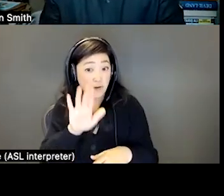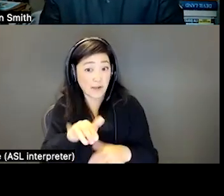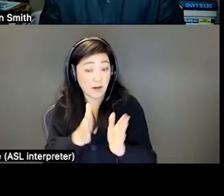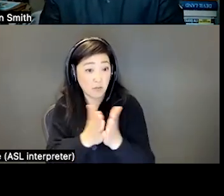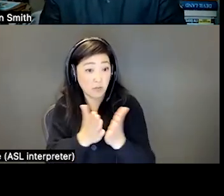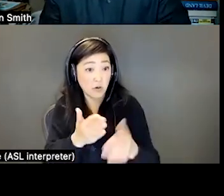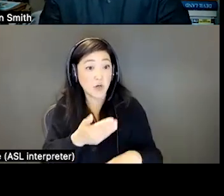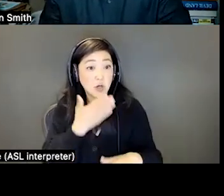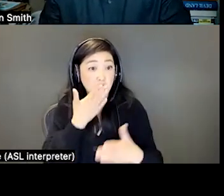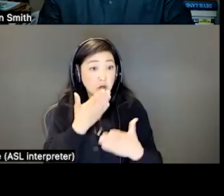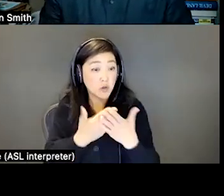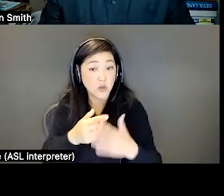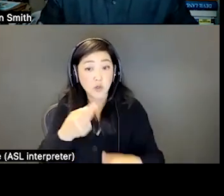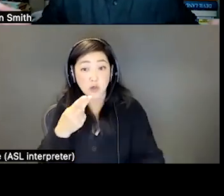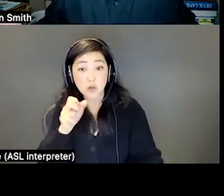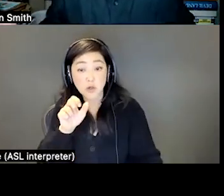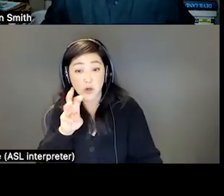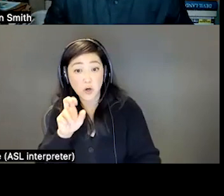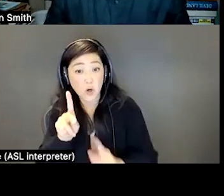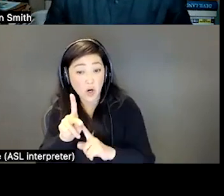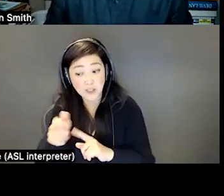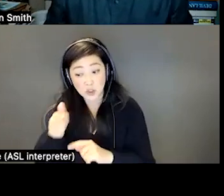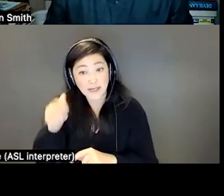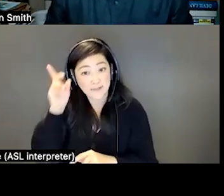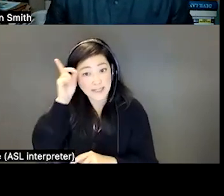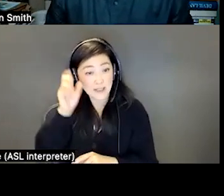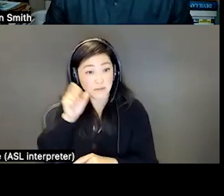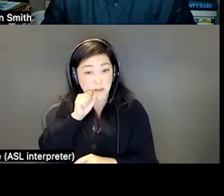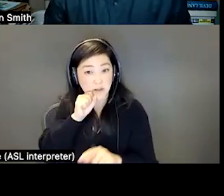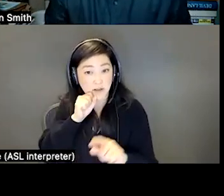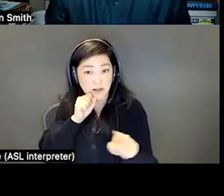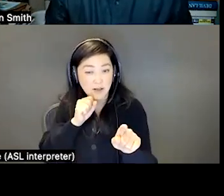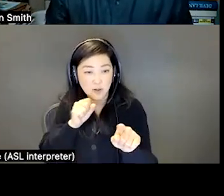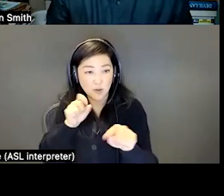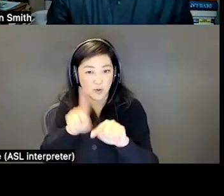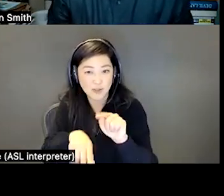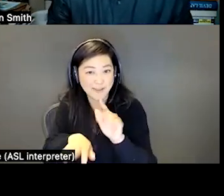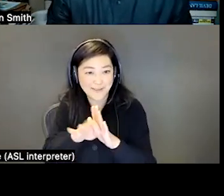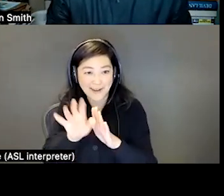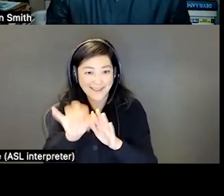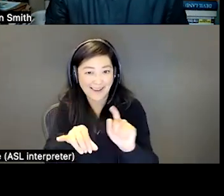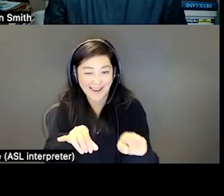with Down Syndrome. You would be hard pressed to find that out from even the synopsis, actually.